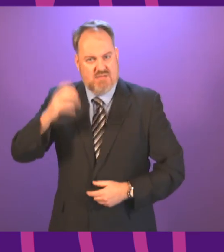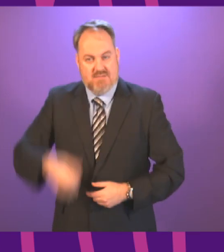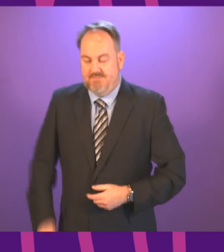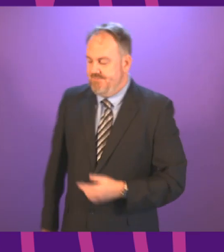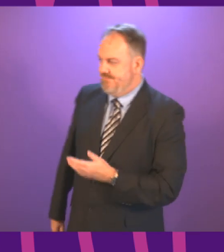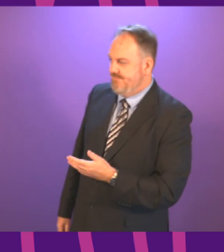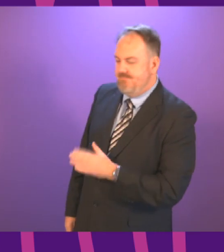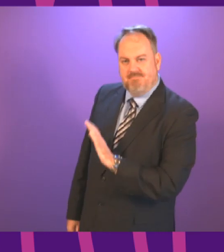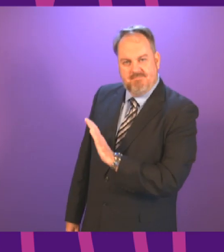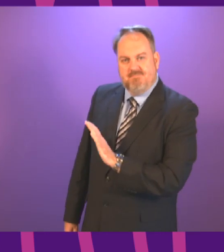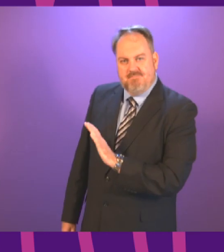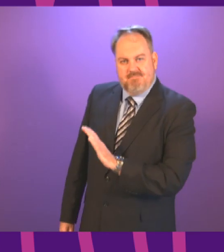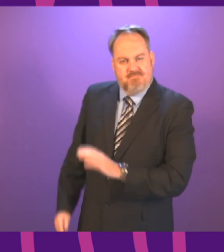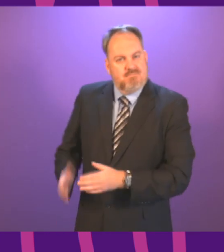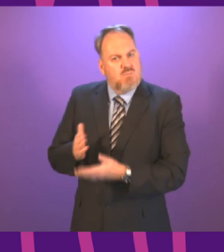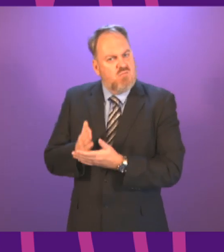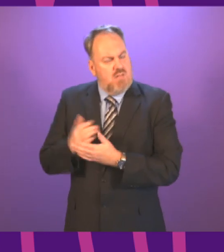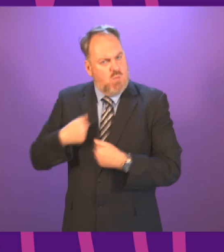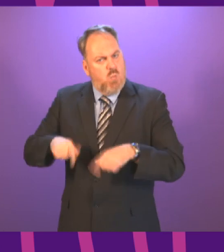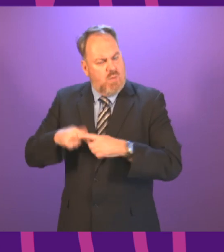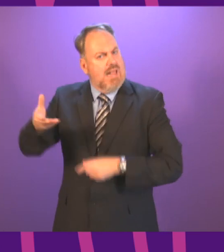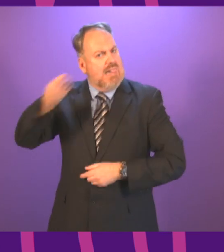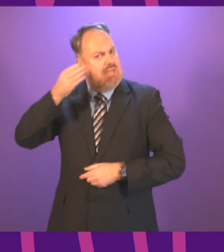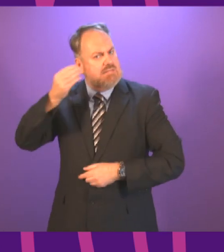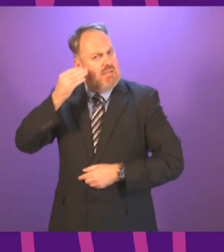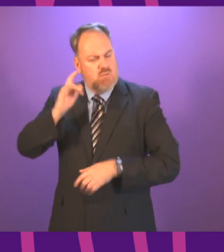The First Minister (Nicola Sturgeon): First of all, I say that we listen very carefully